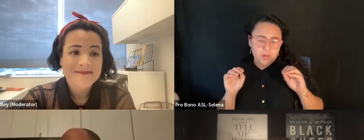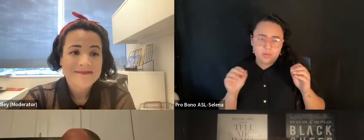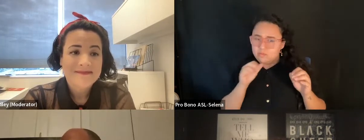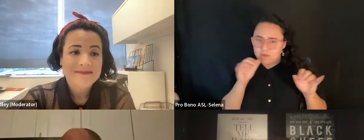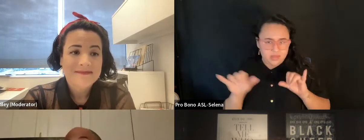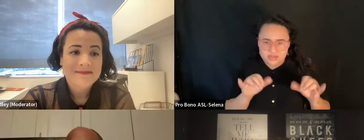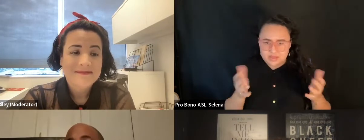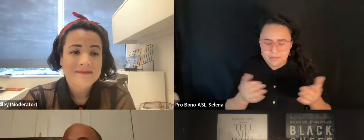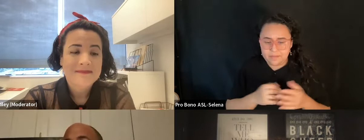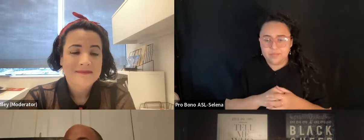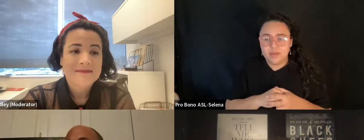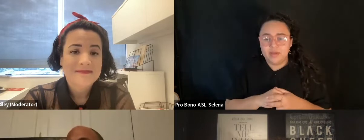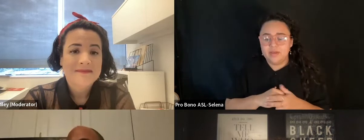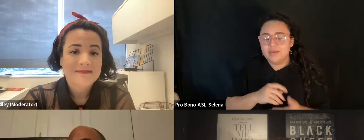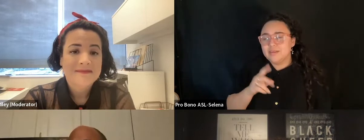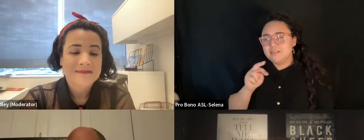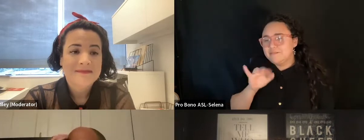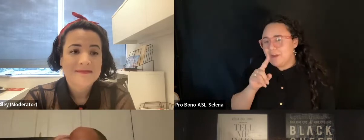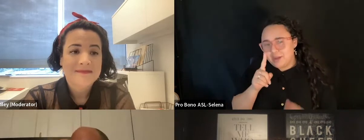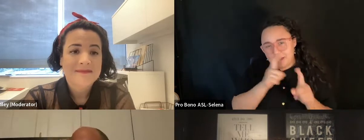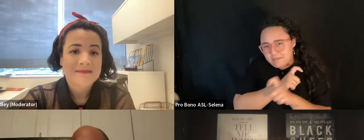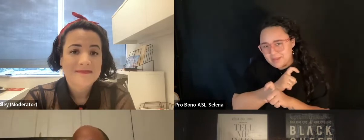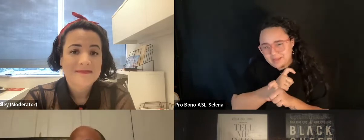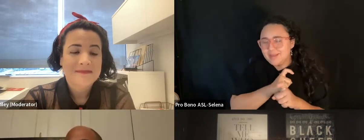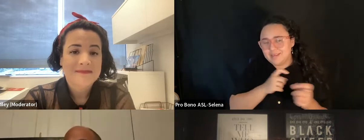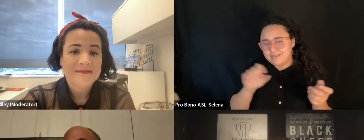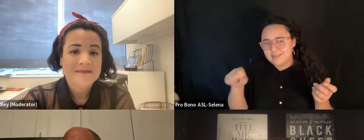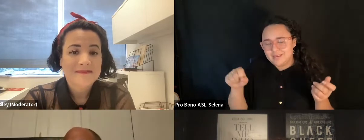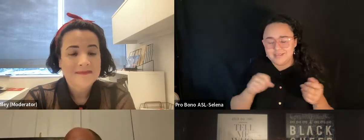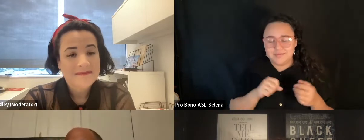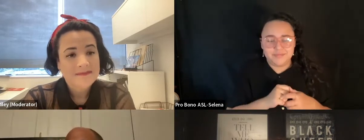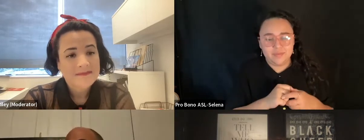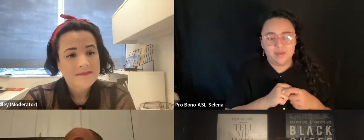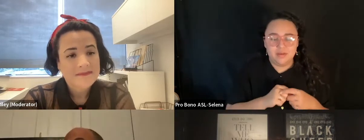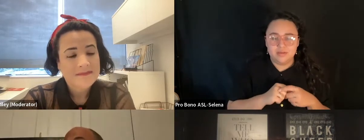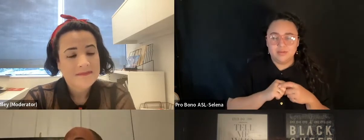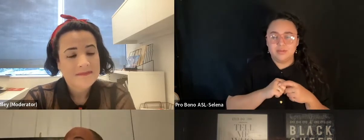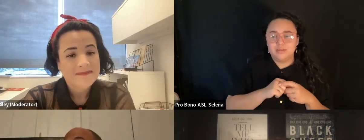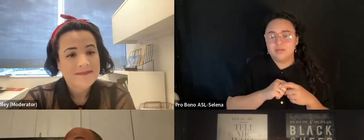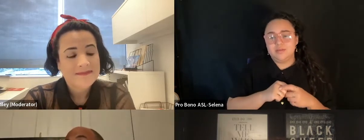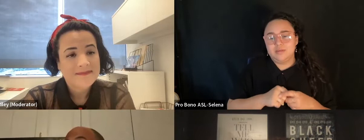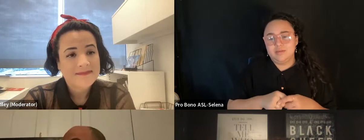And I'm definitely not an out-and-out Republican, because it's complicated.